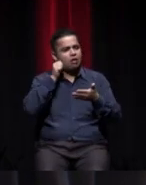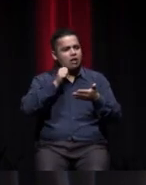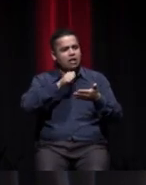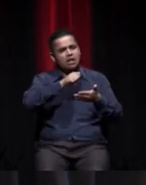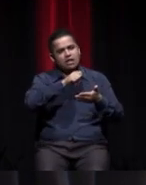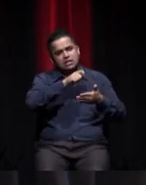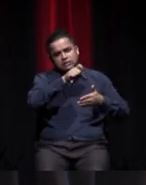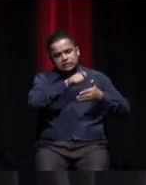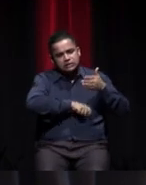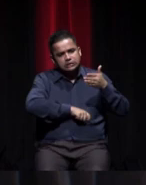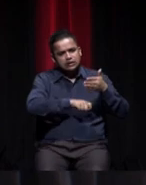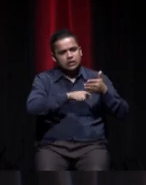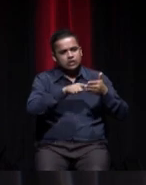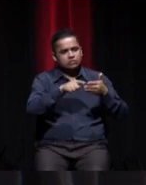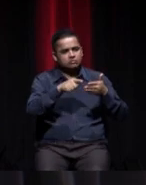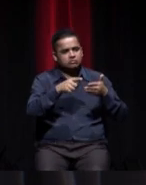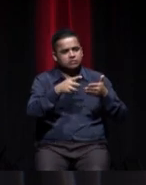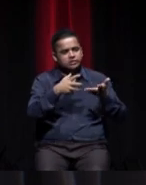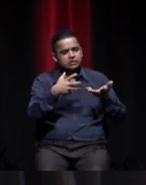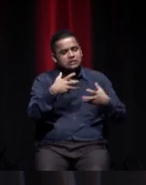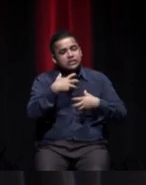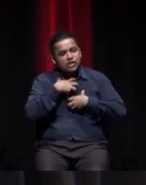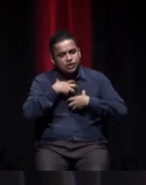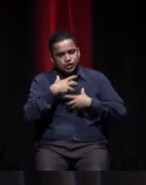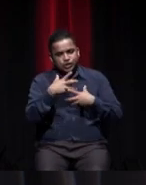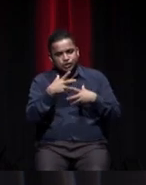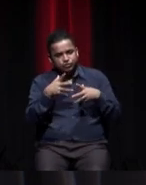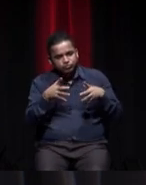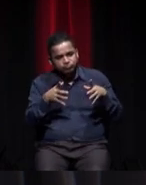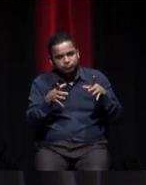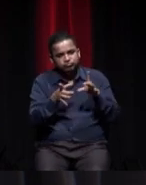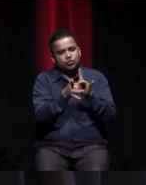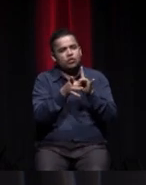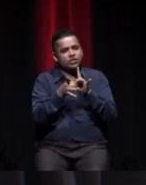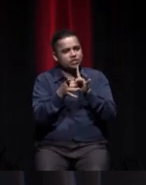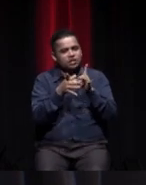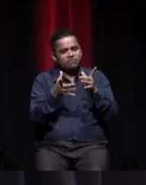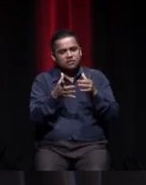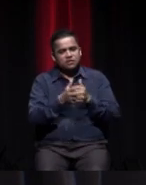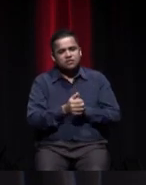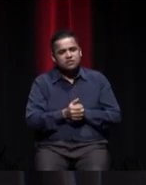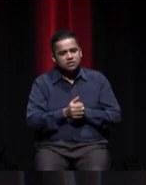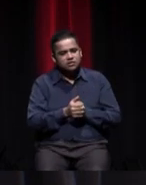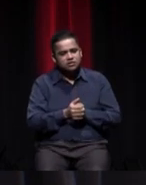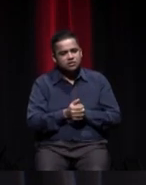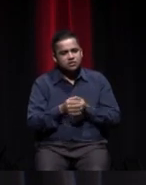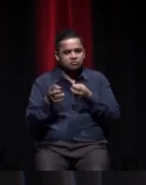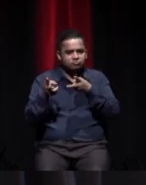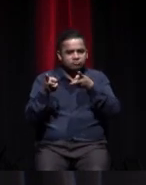that this sense of collectivity had become evident from the fall Twin Towers,